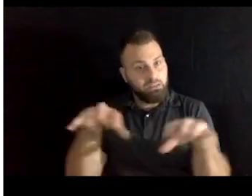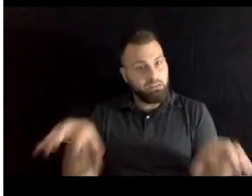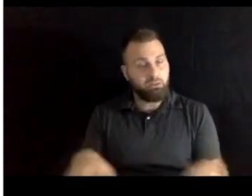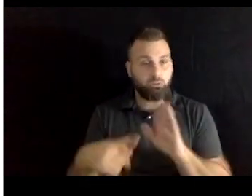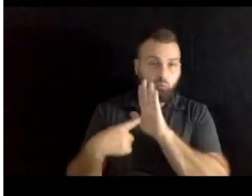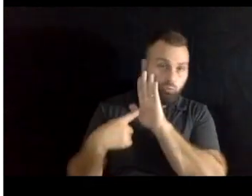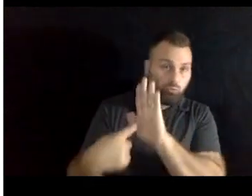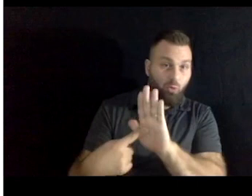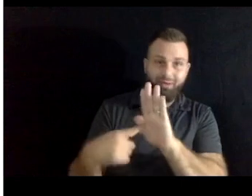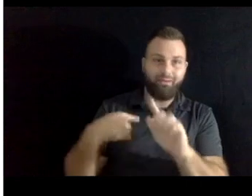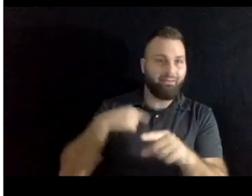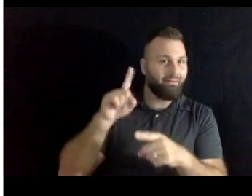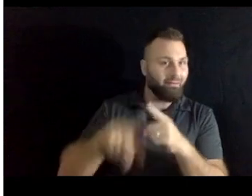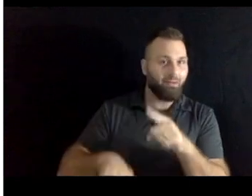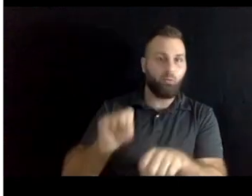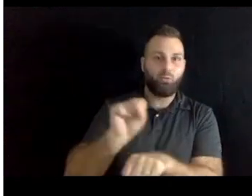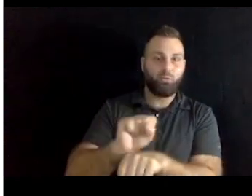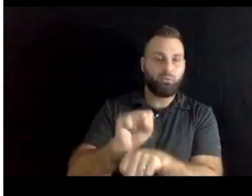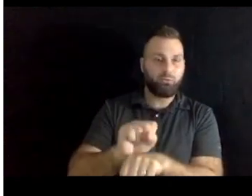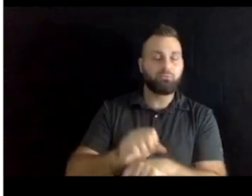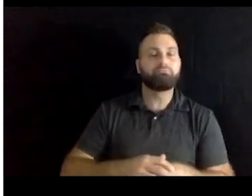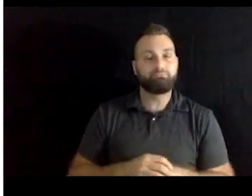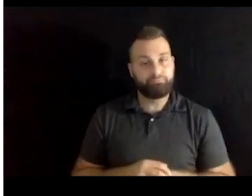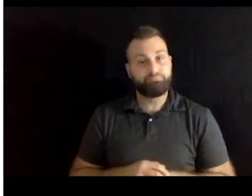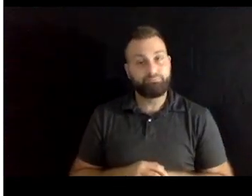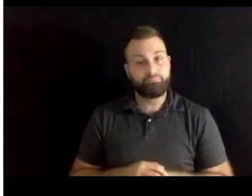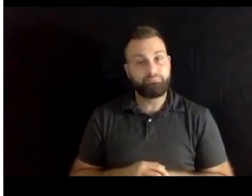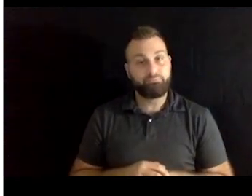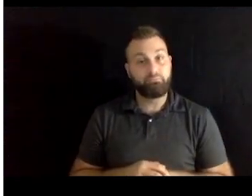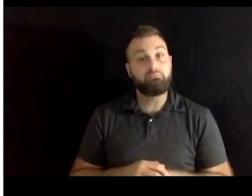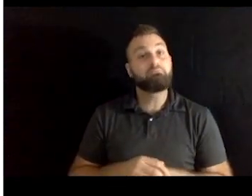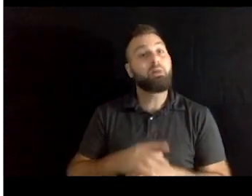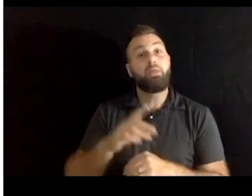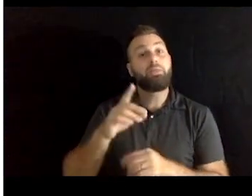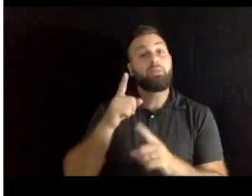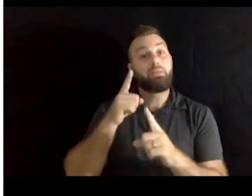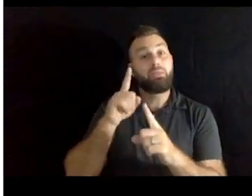to demonstrate that they can't work. The idea of retained though is less. Intervene early.